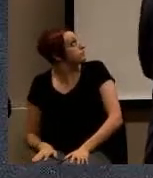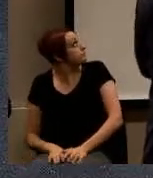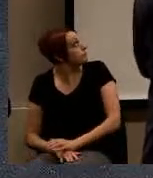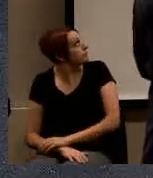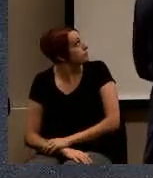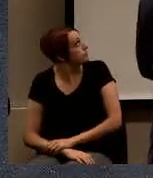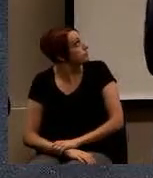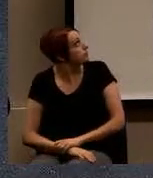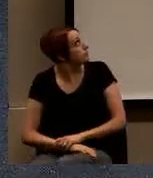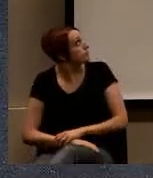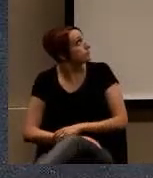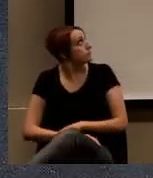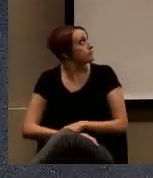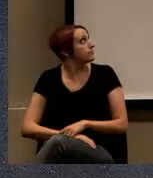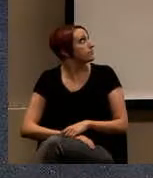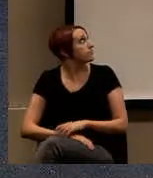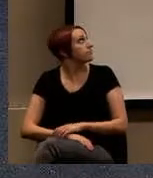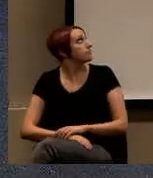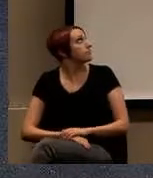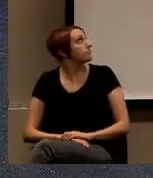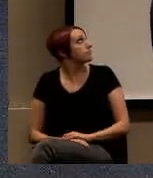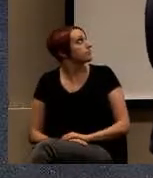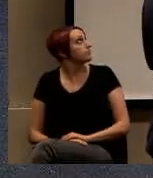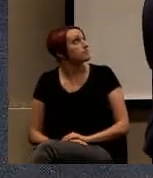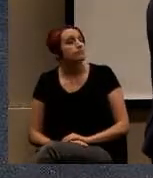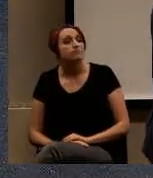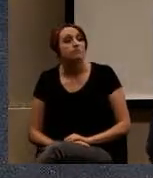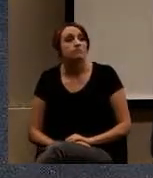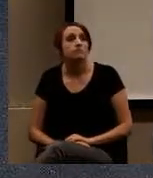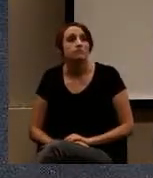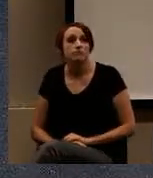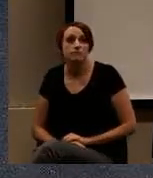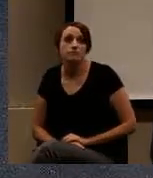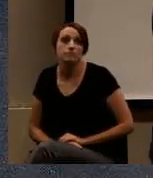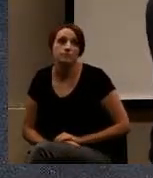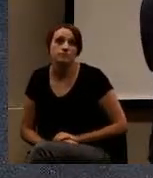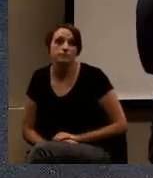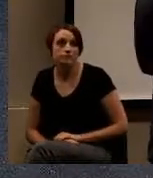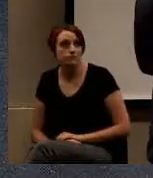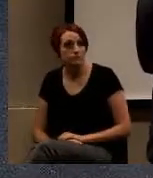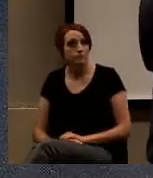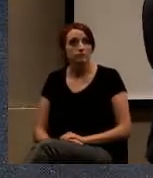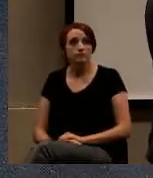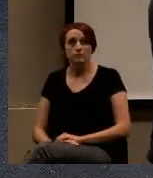One of the biggest changes that we see, of course, or most of the biggest changes that we